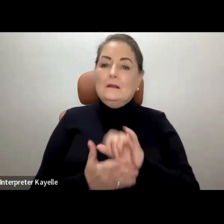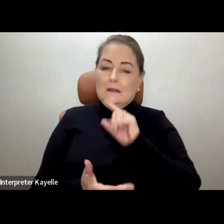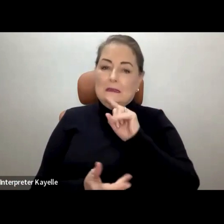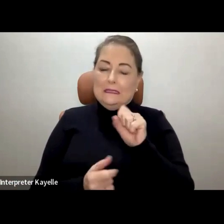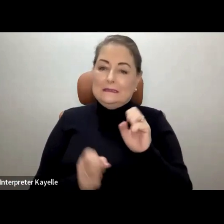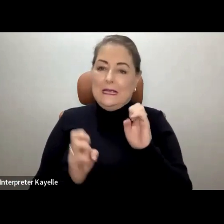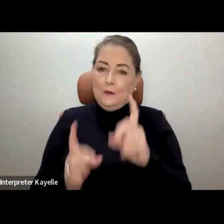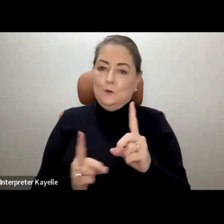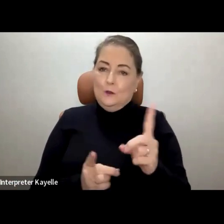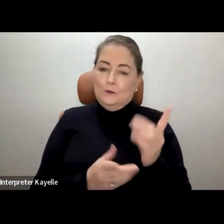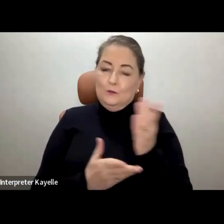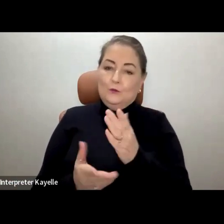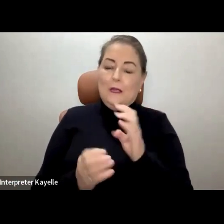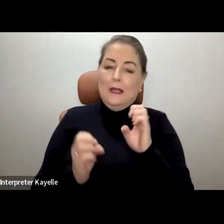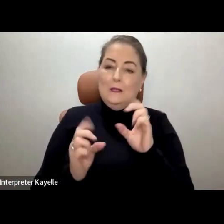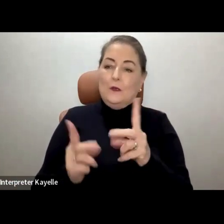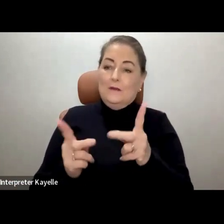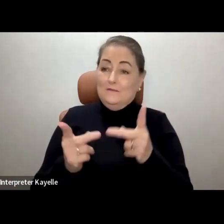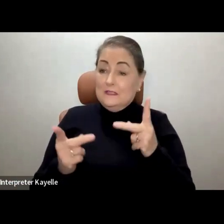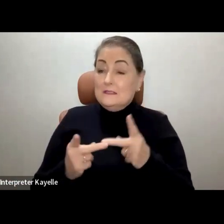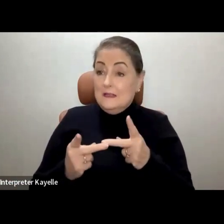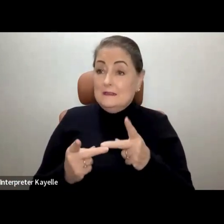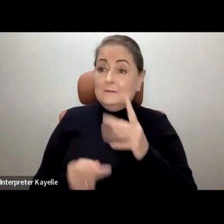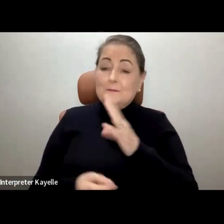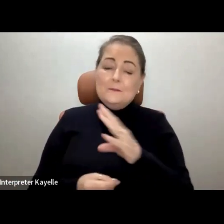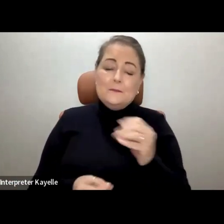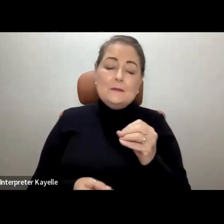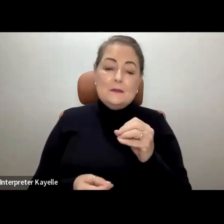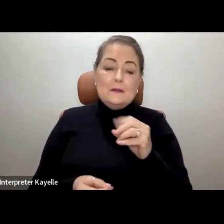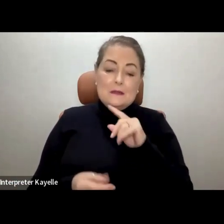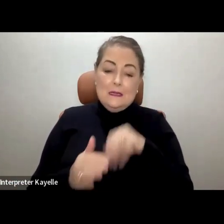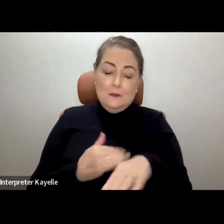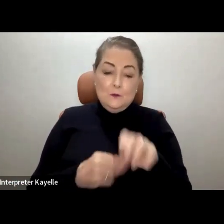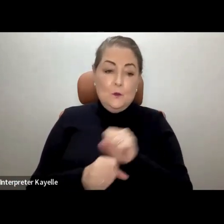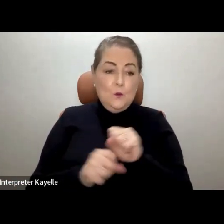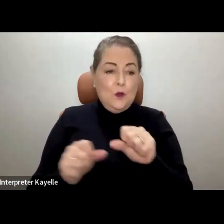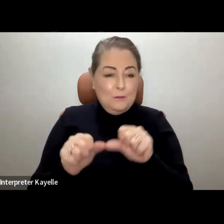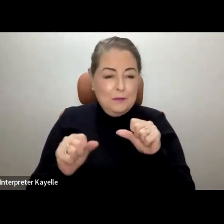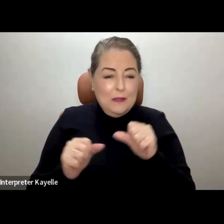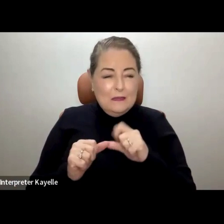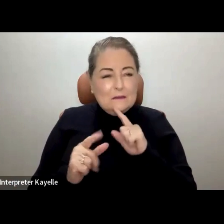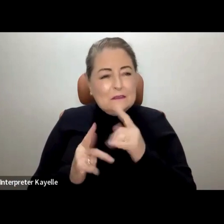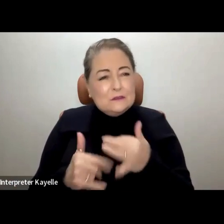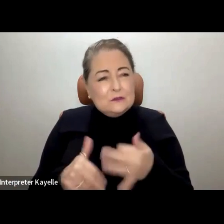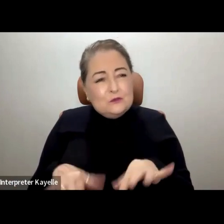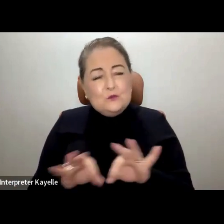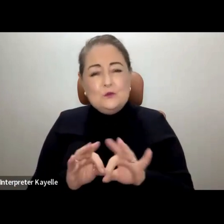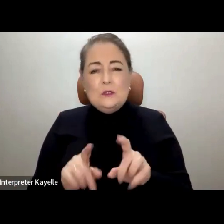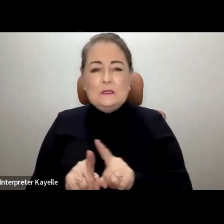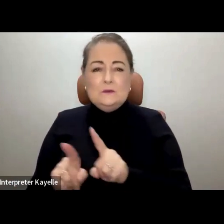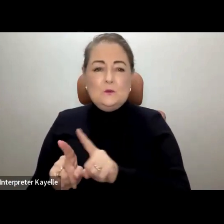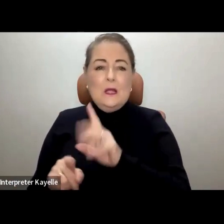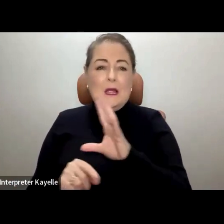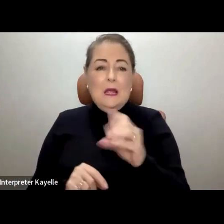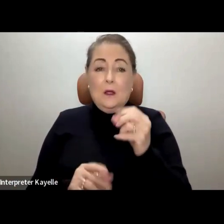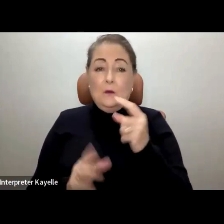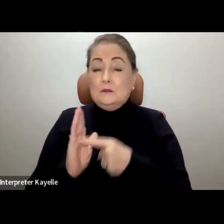it into educational facilities and, and into the workplace is crucial as well. And we'll show film because it's about a